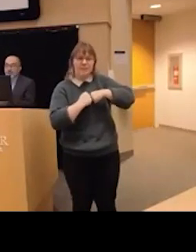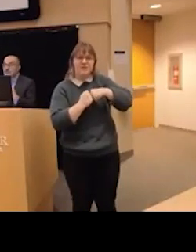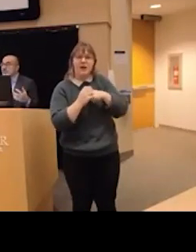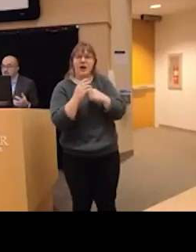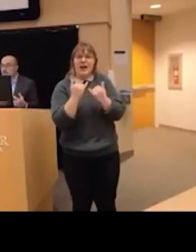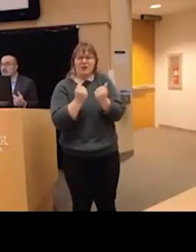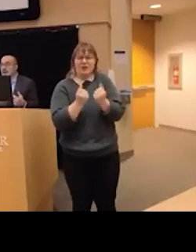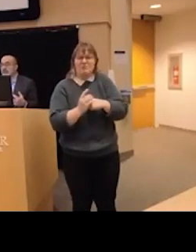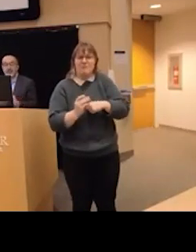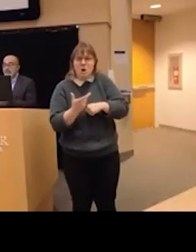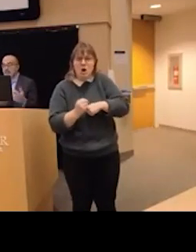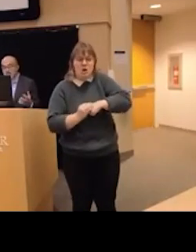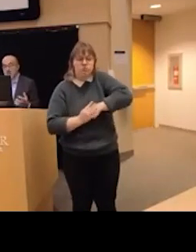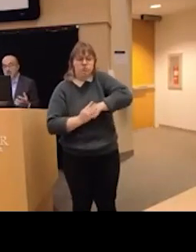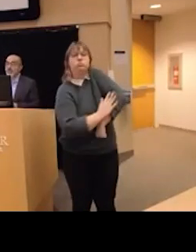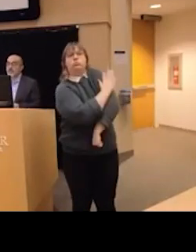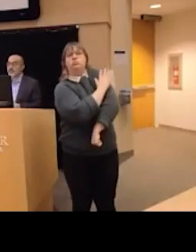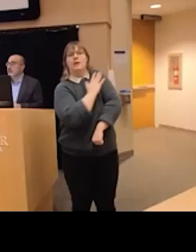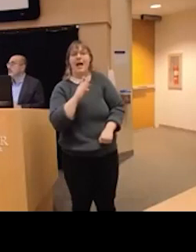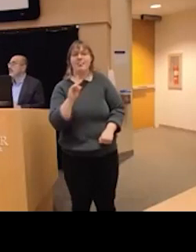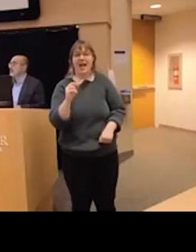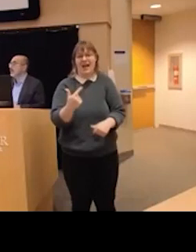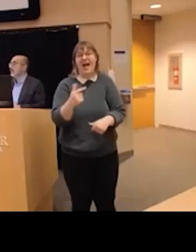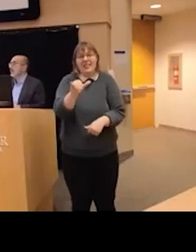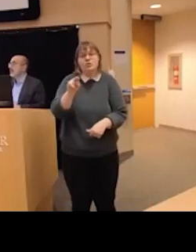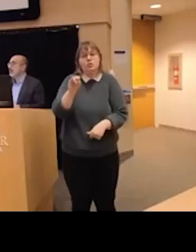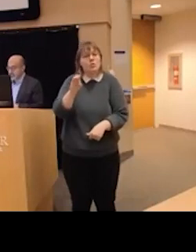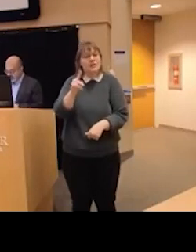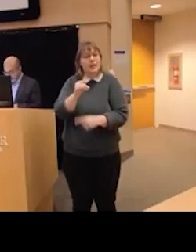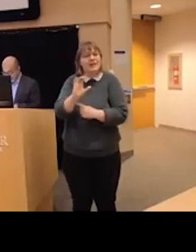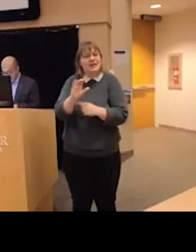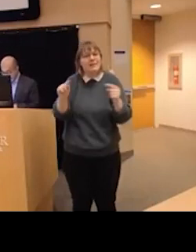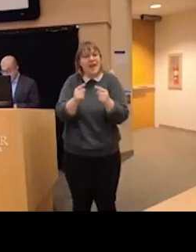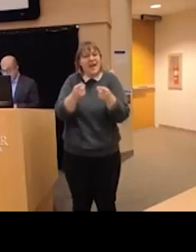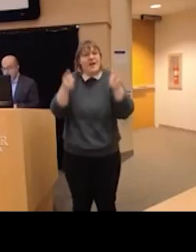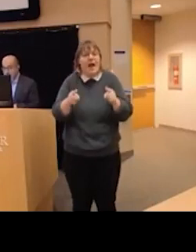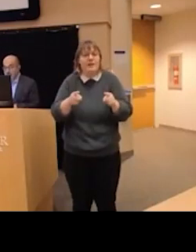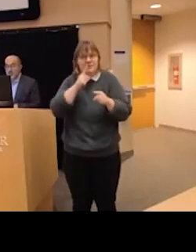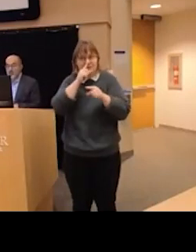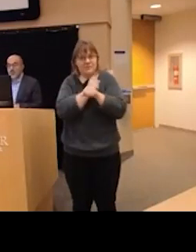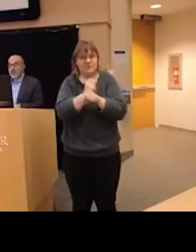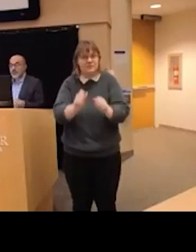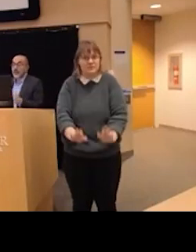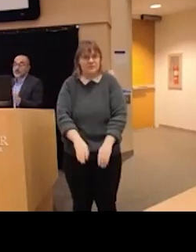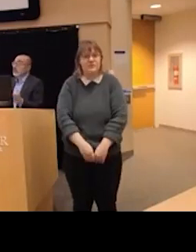it goes halfway up my thigh that's also you know no plastic pain kind of in action so and also as